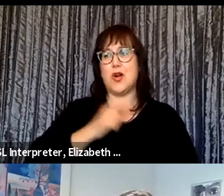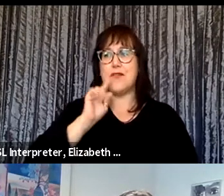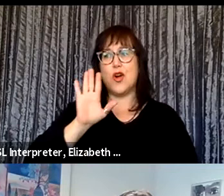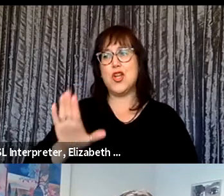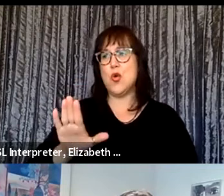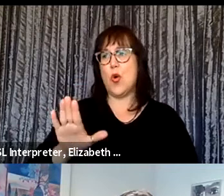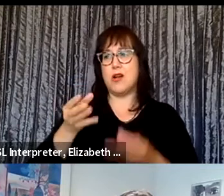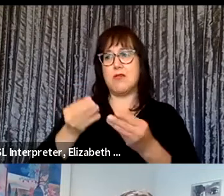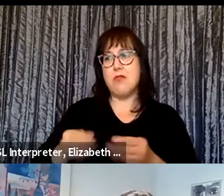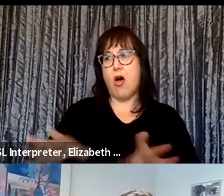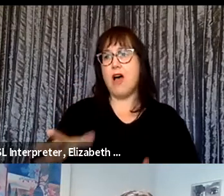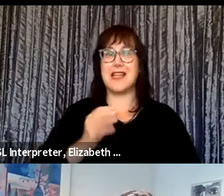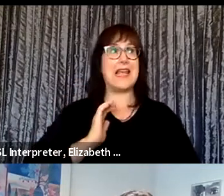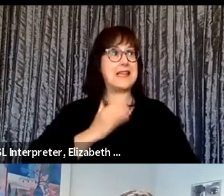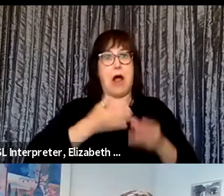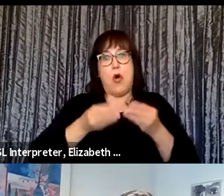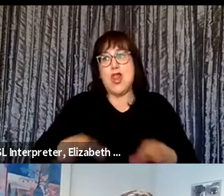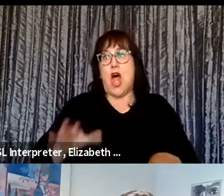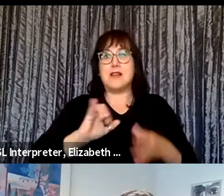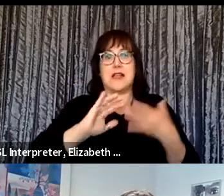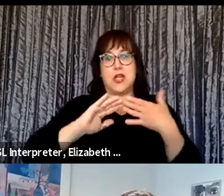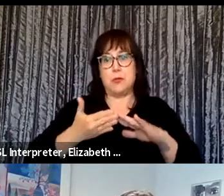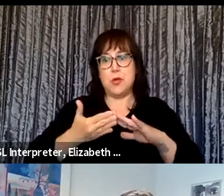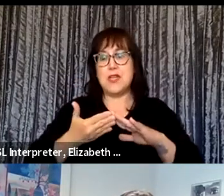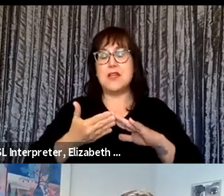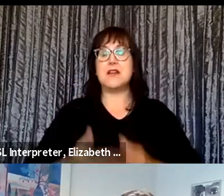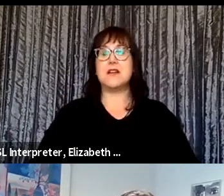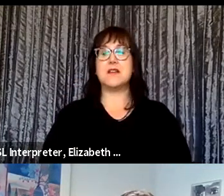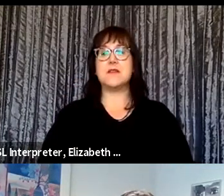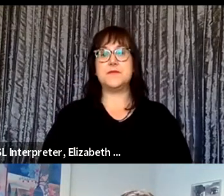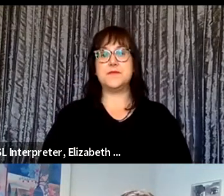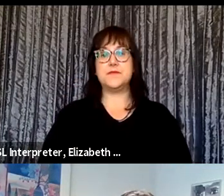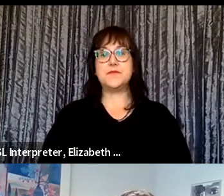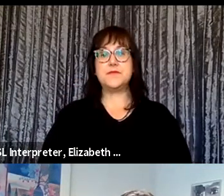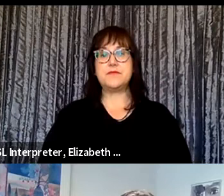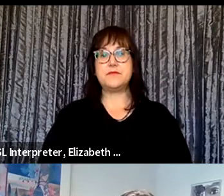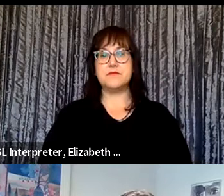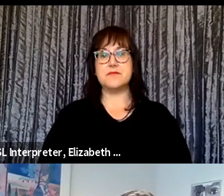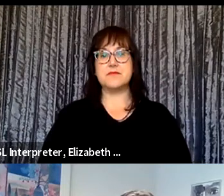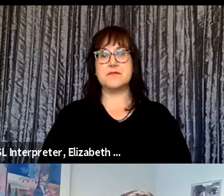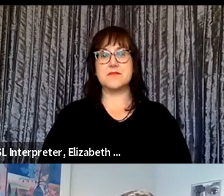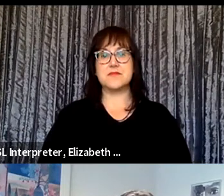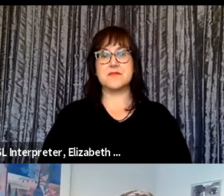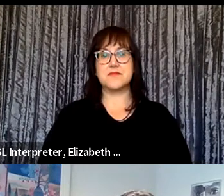and for our loss as a community. And I, you know, it strikes me that this film